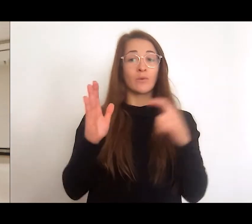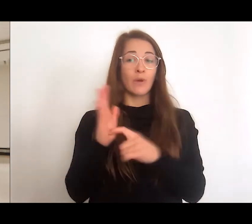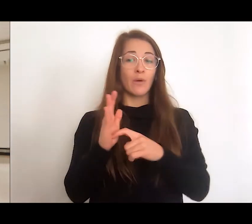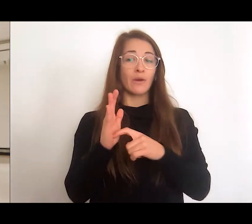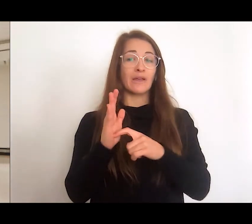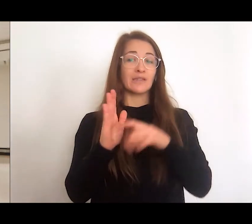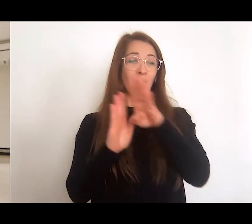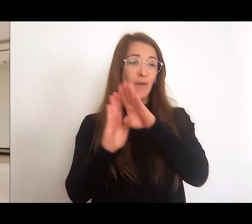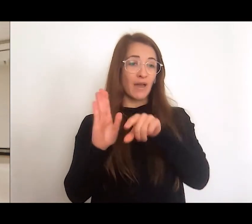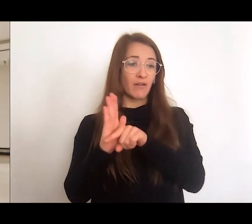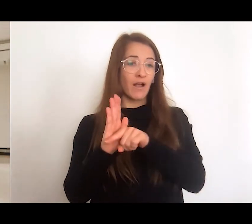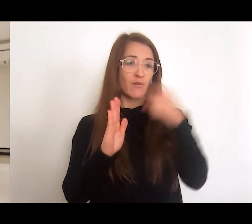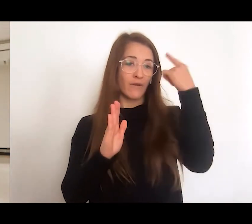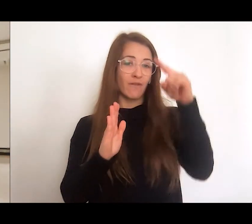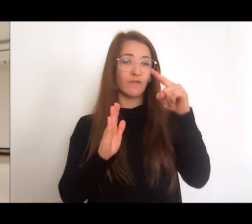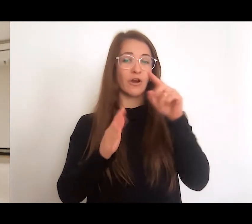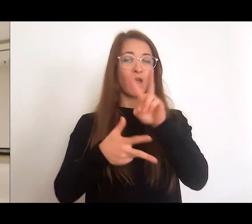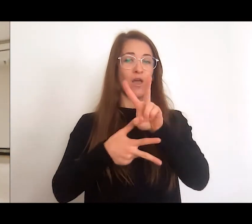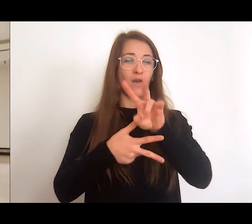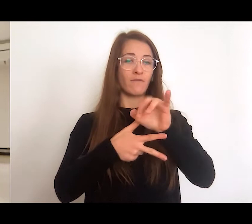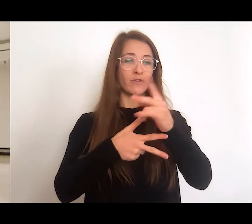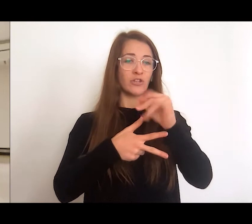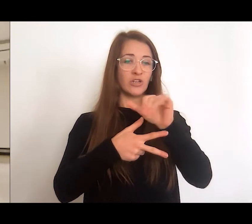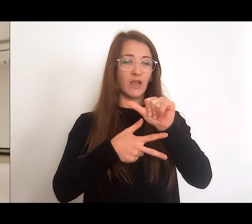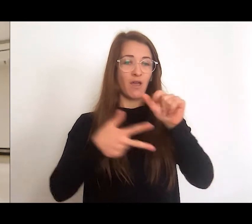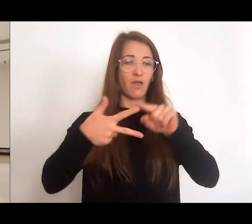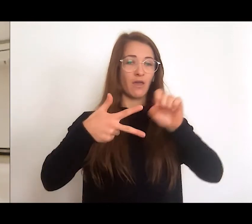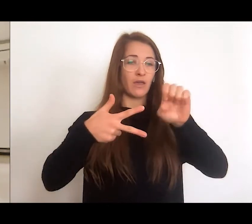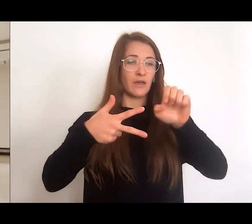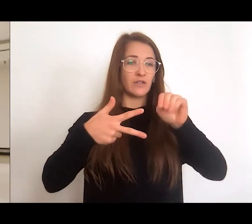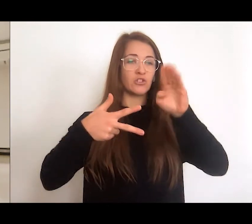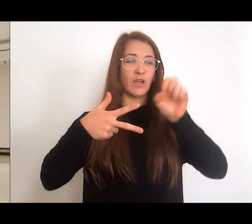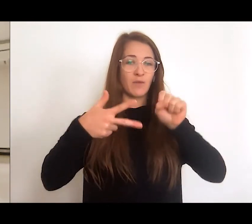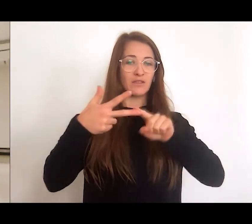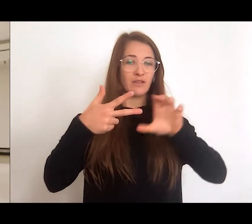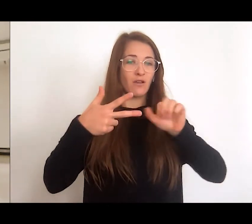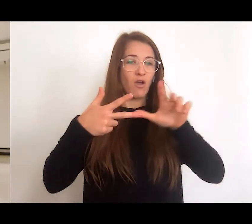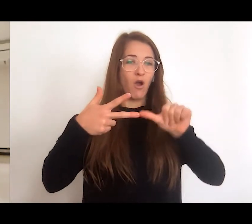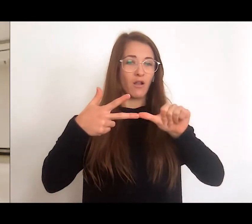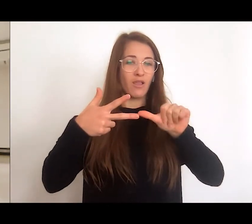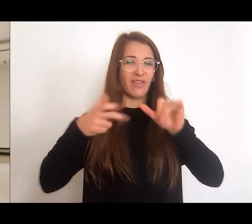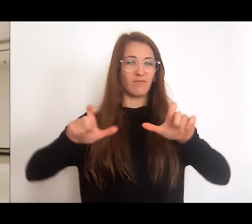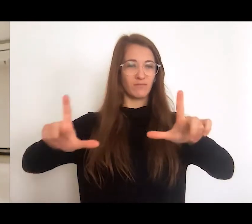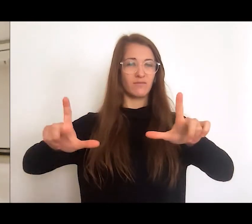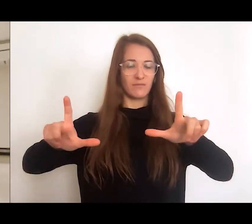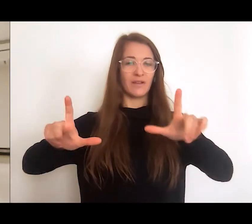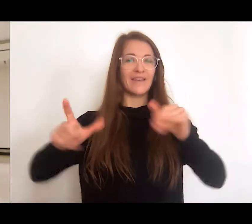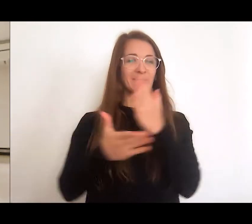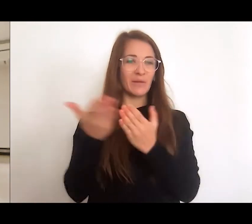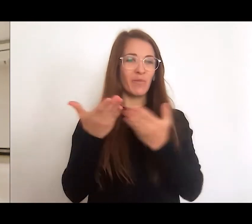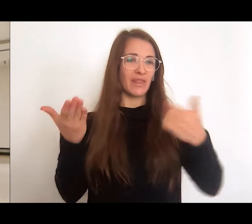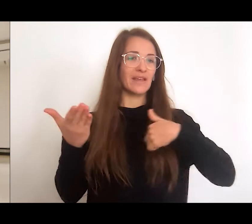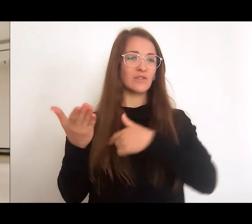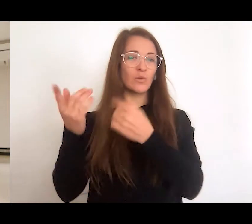IF YOU SEE THE BACKGROUND, THOSE